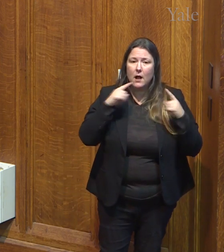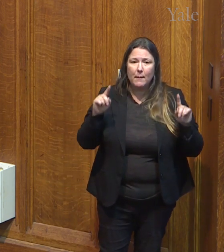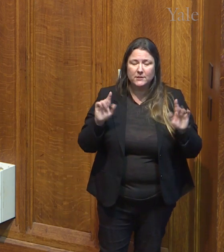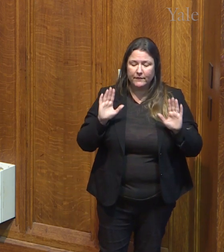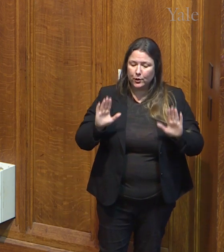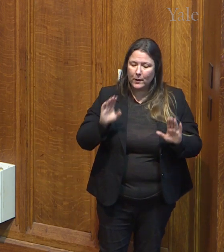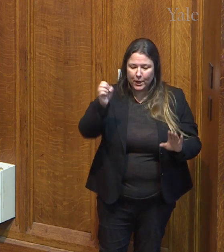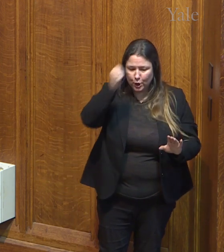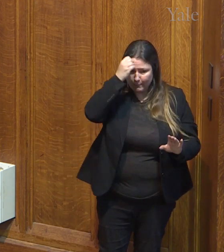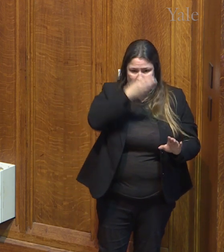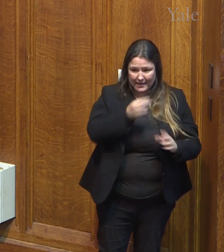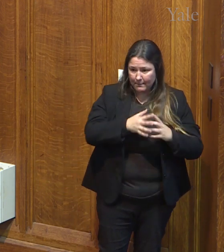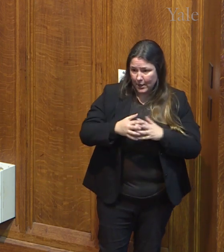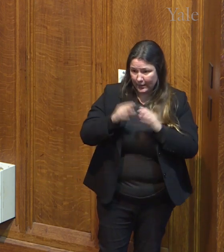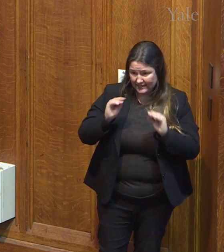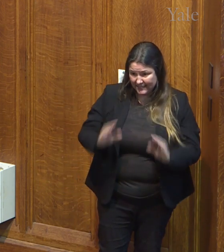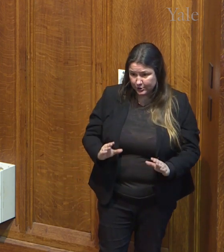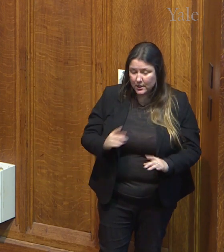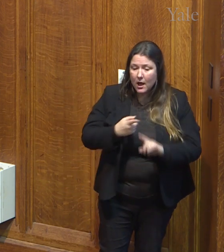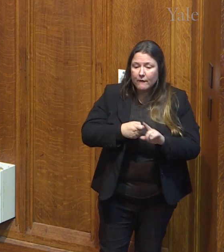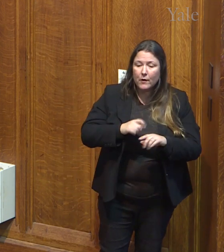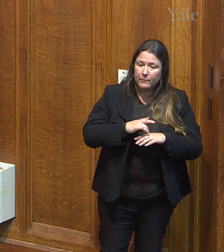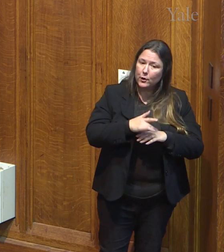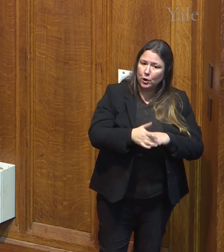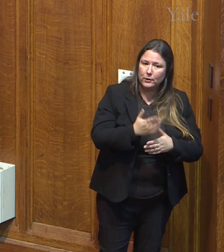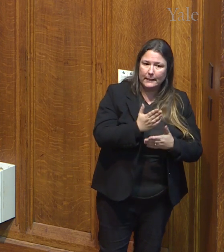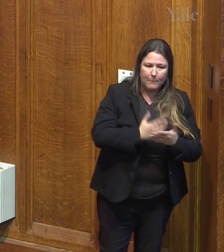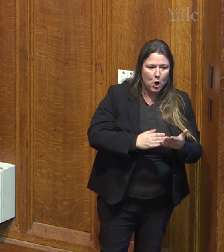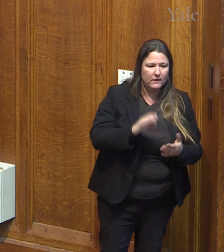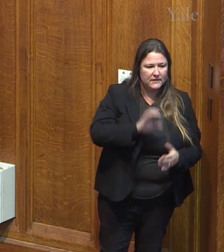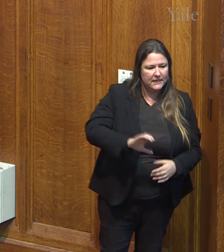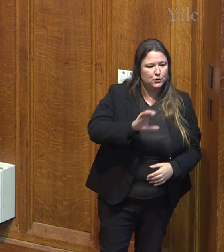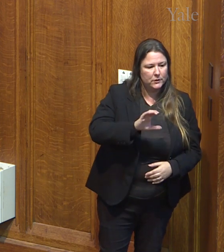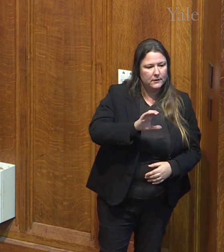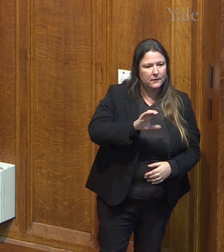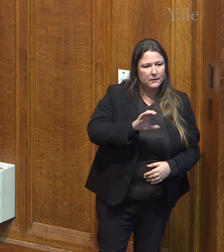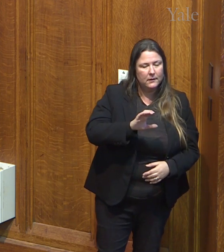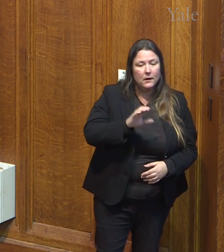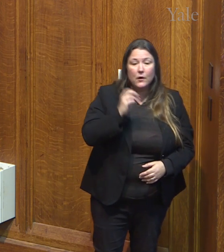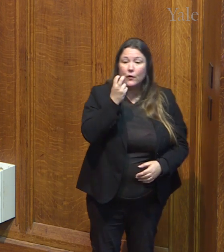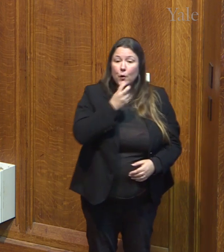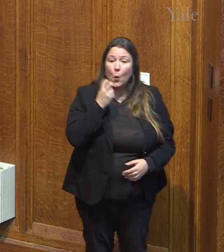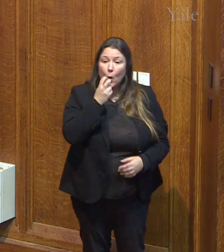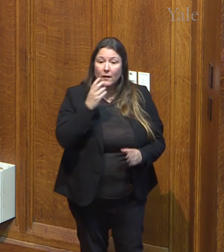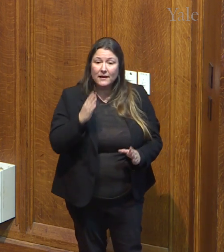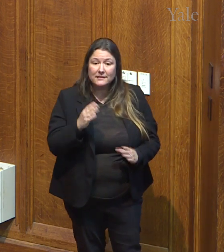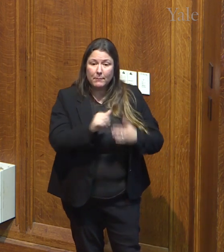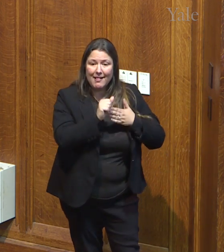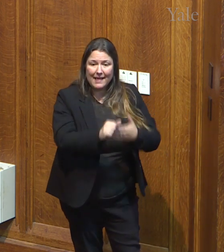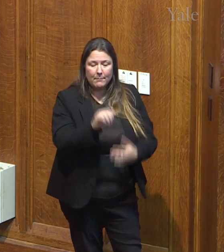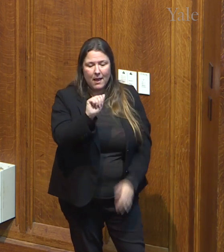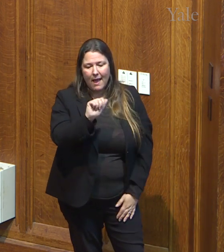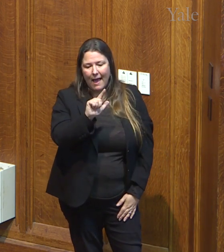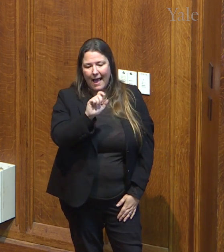and American teachers of the earlier part of the century. The Oralists were lead by Alexander Graham Bell